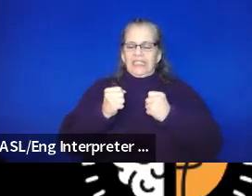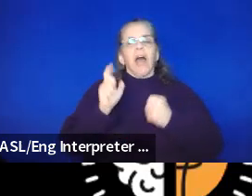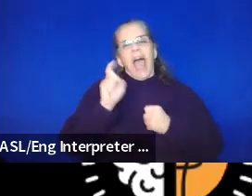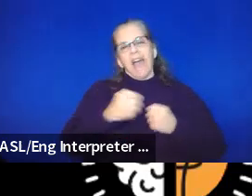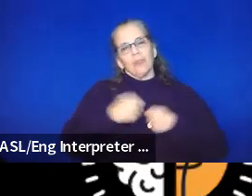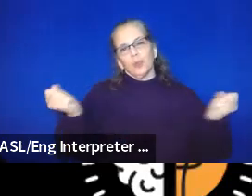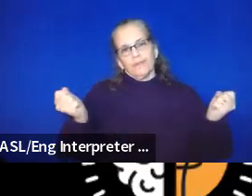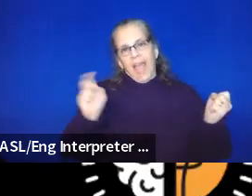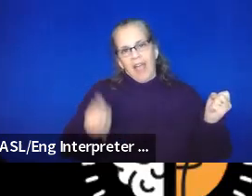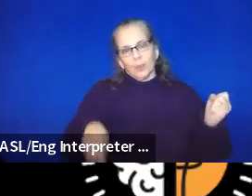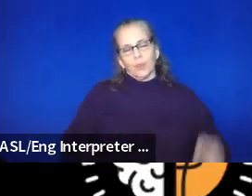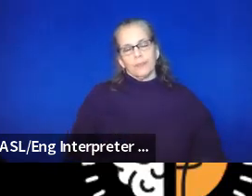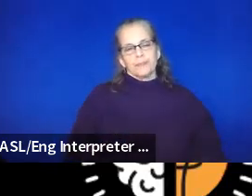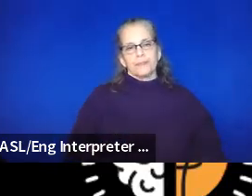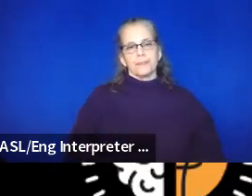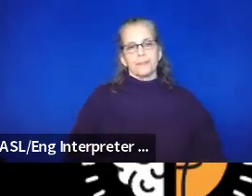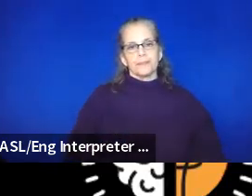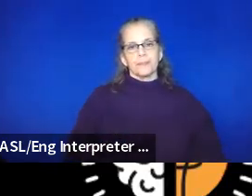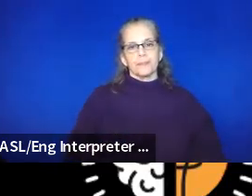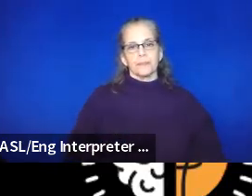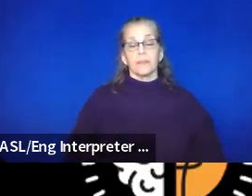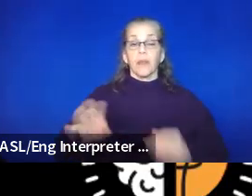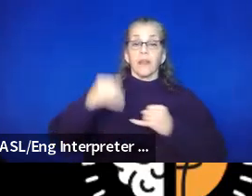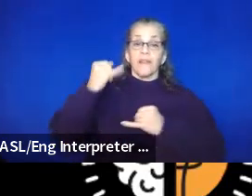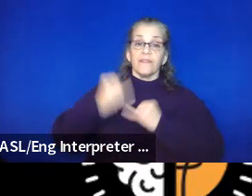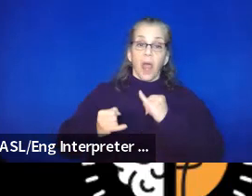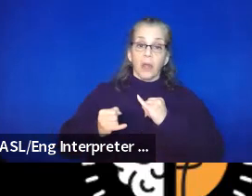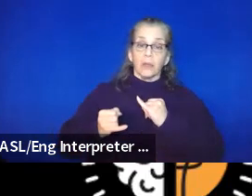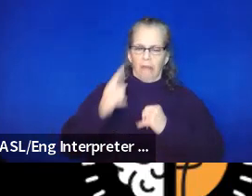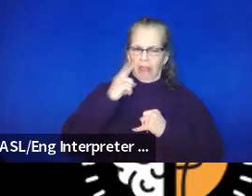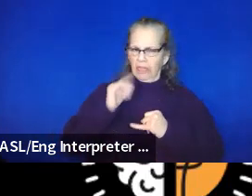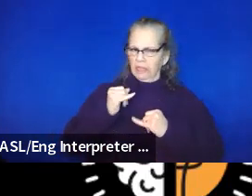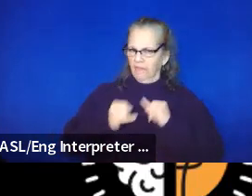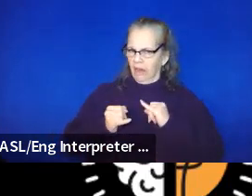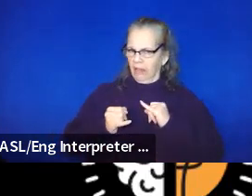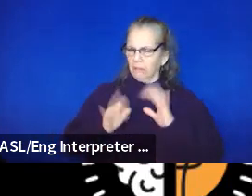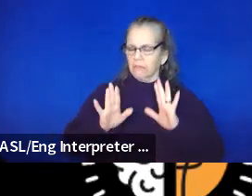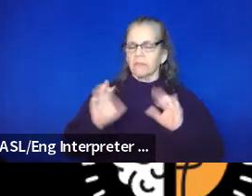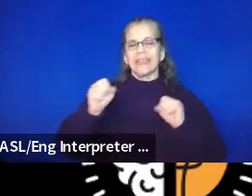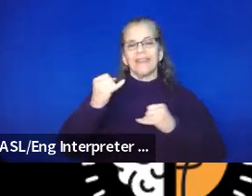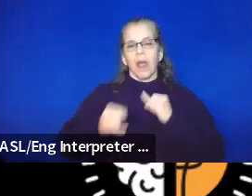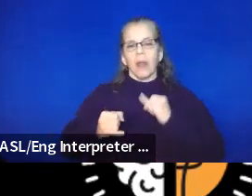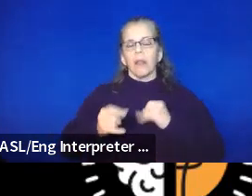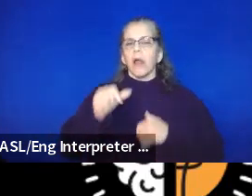And final thing, I think this is the final thing it is don't assume things are going